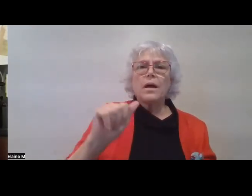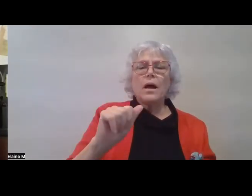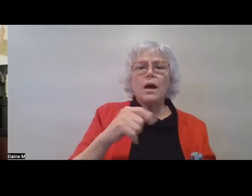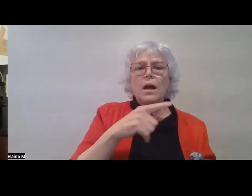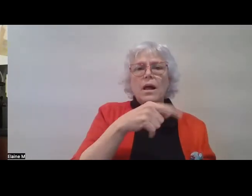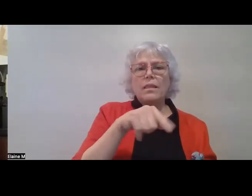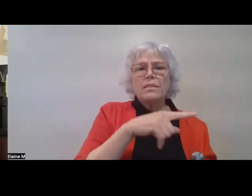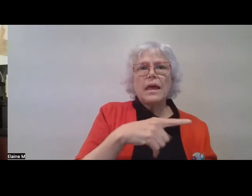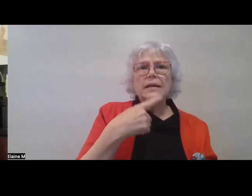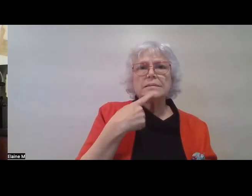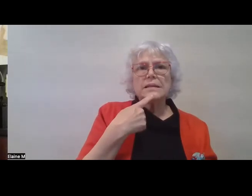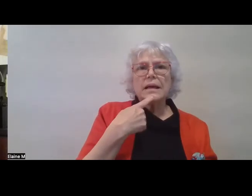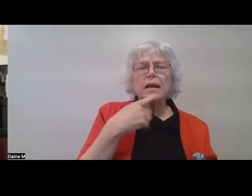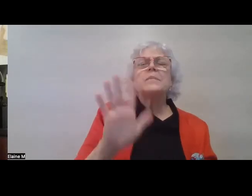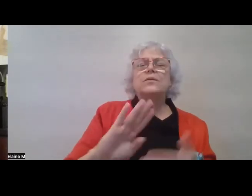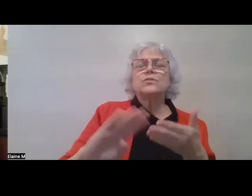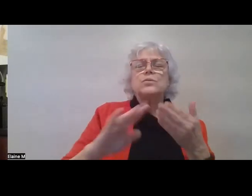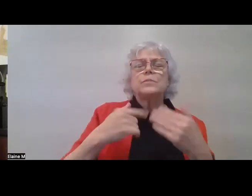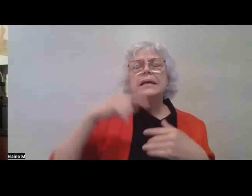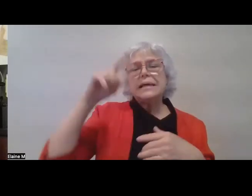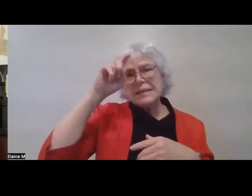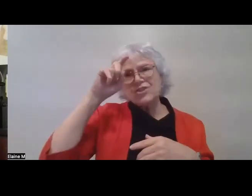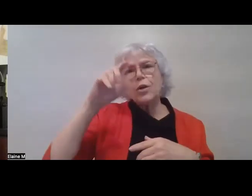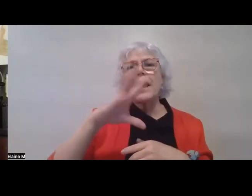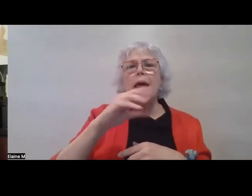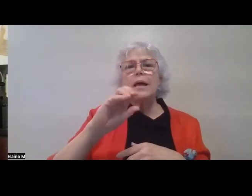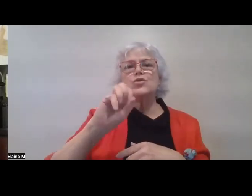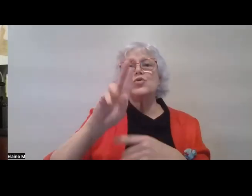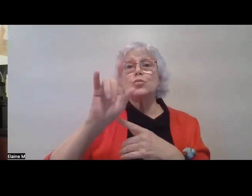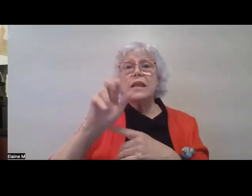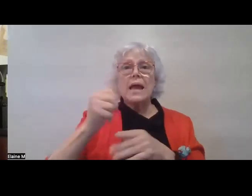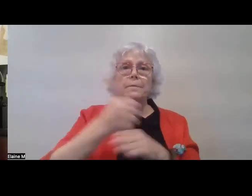are saying that Ethiopia is withholding